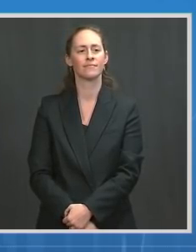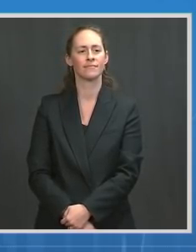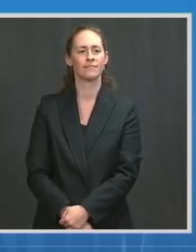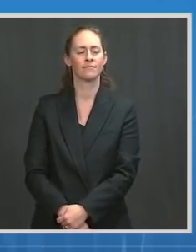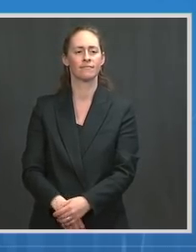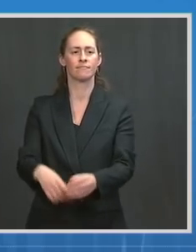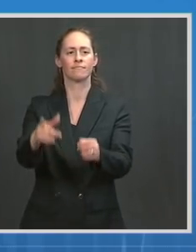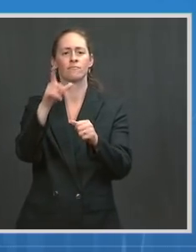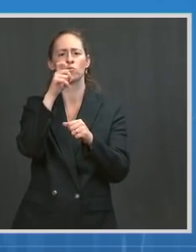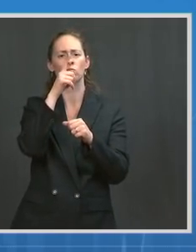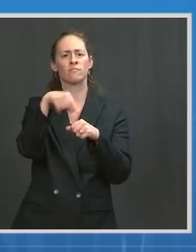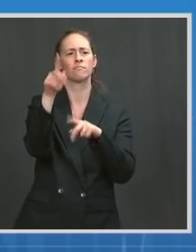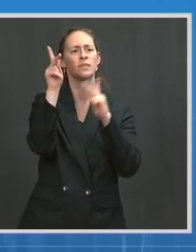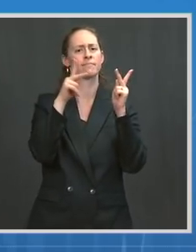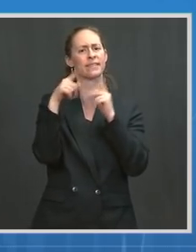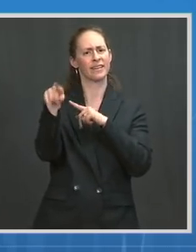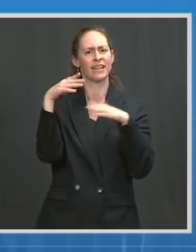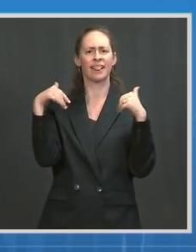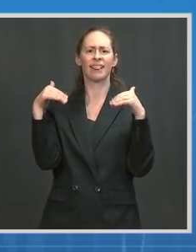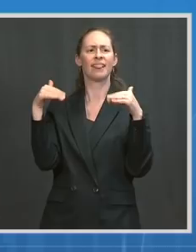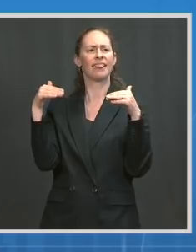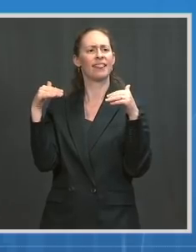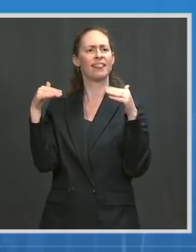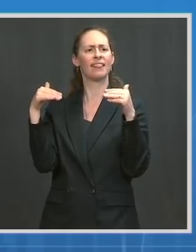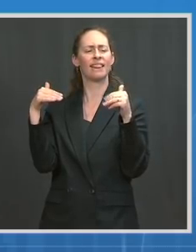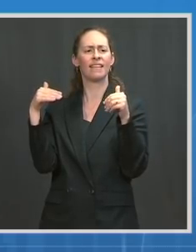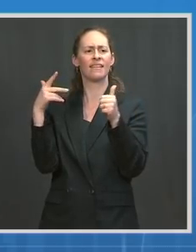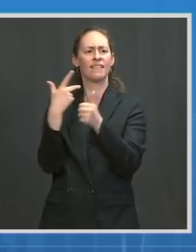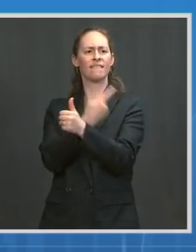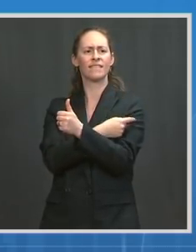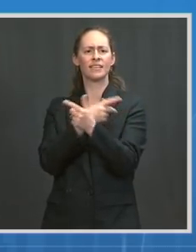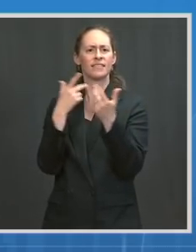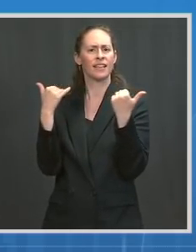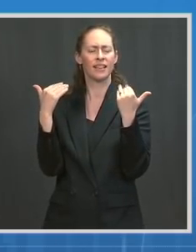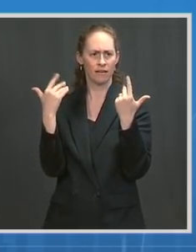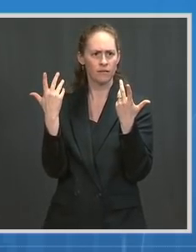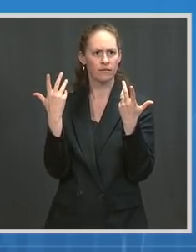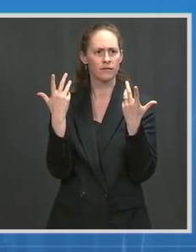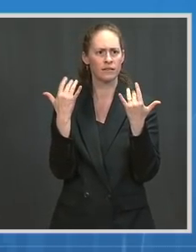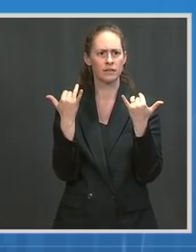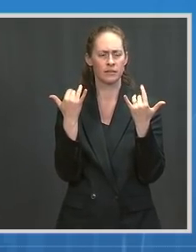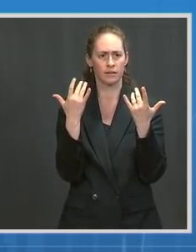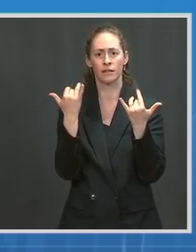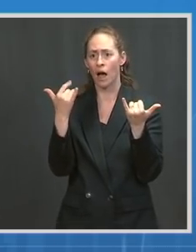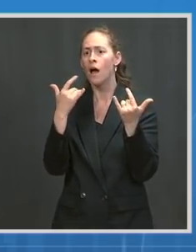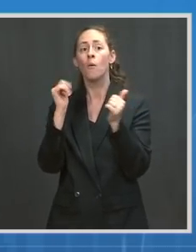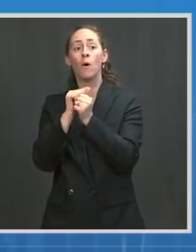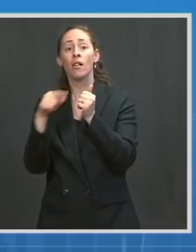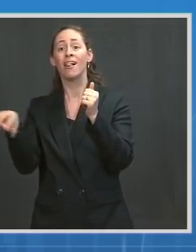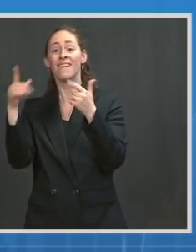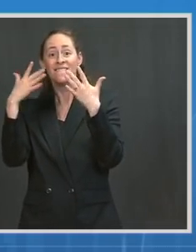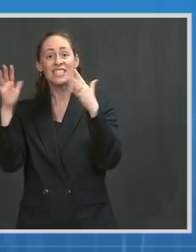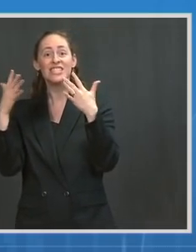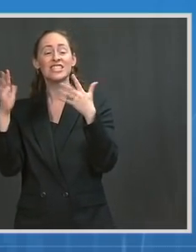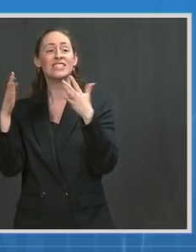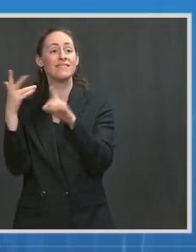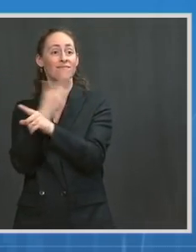What should they be doing while their fully vaccinated peers and family members may be taking off their masks, number one?